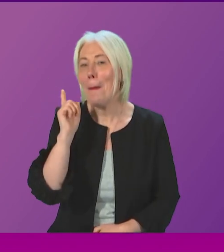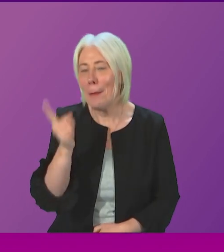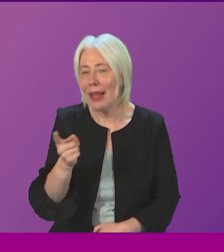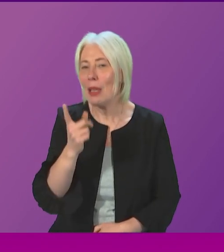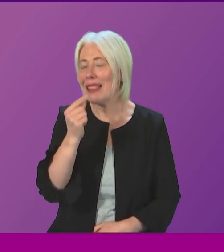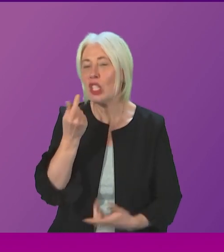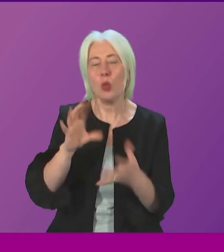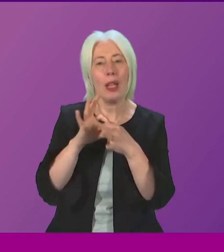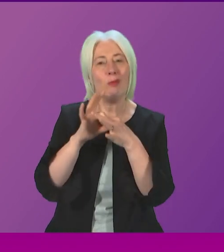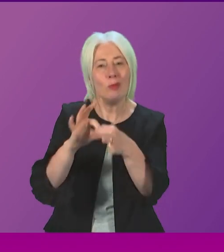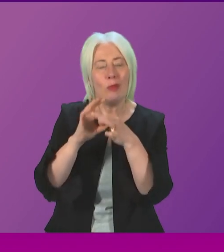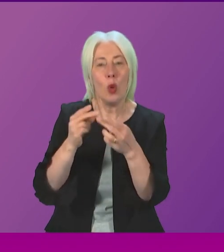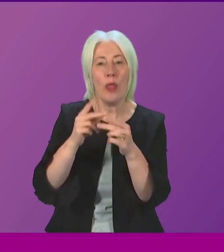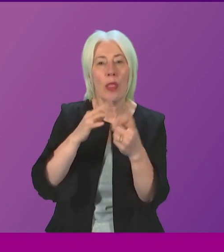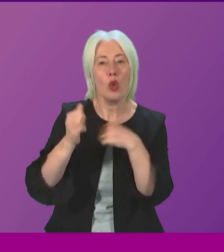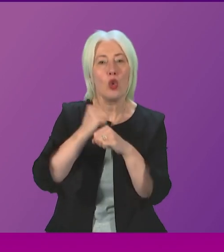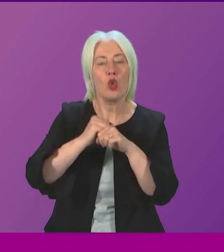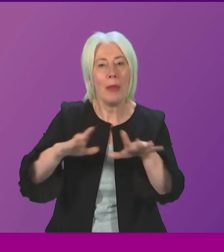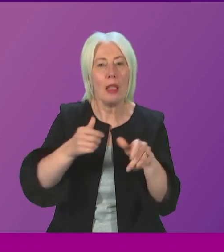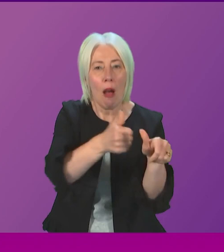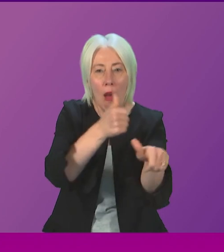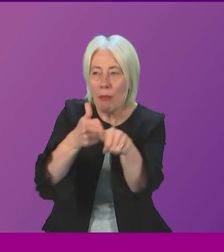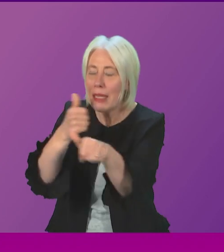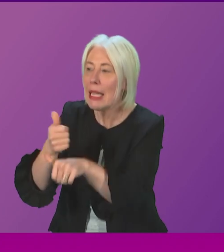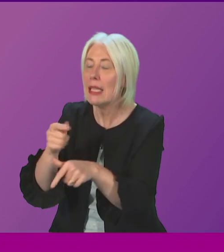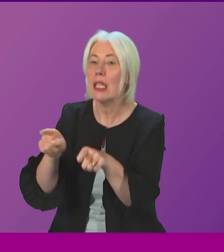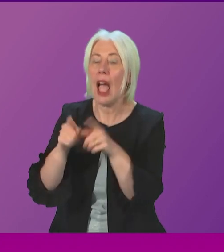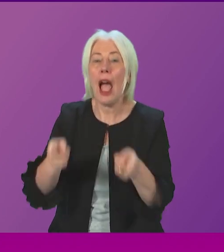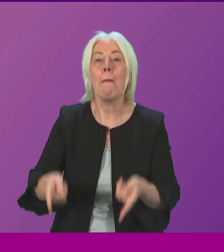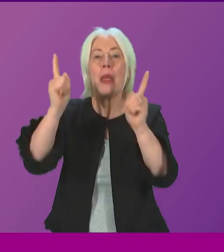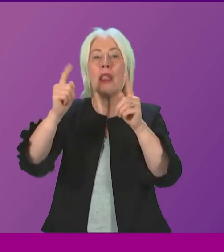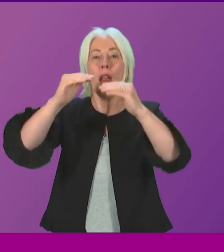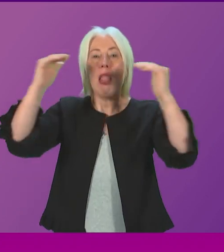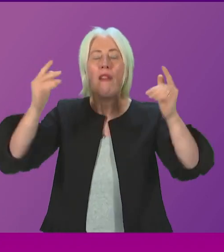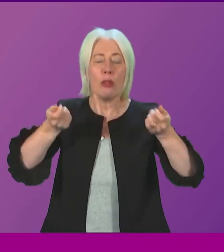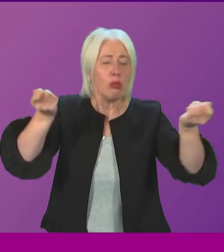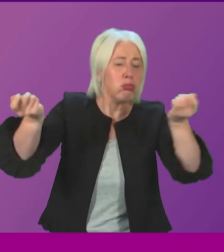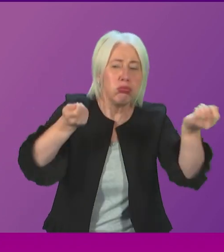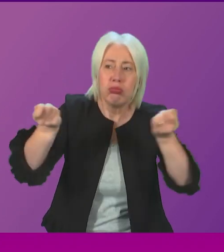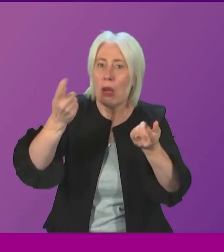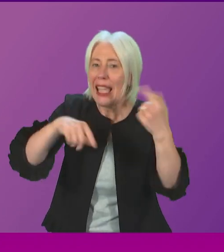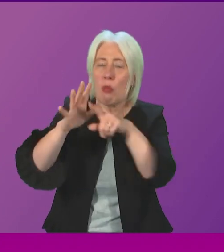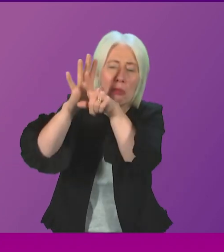engage with social media companies at a ministerial level to see what more pressure we can apply